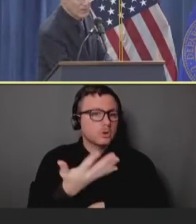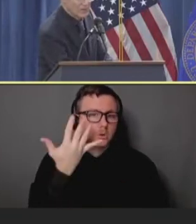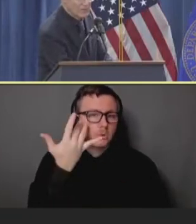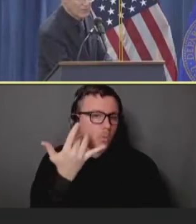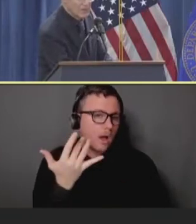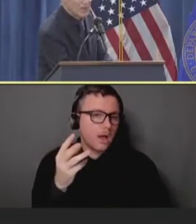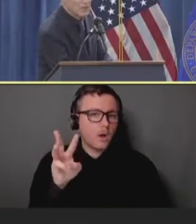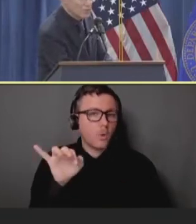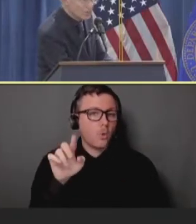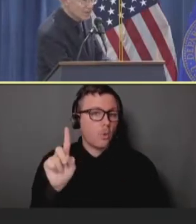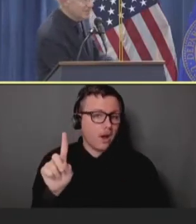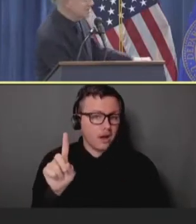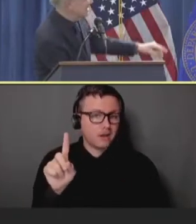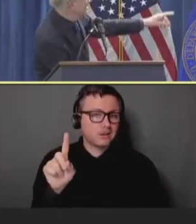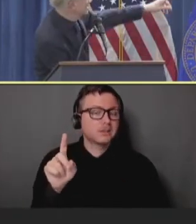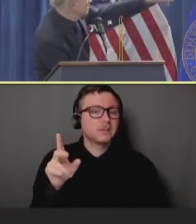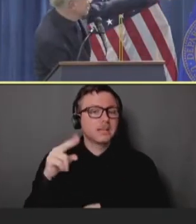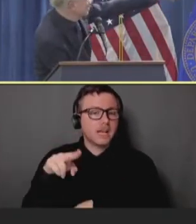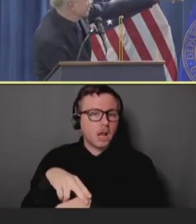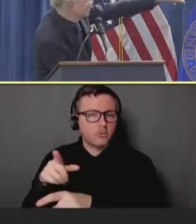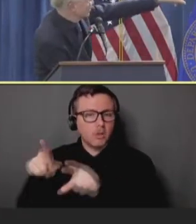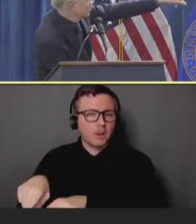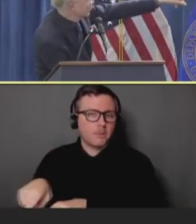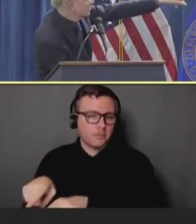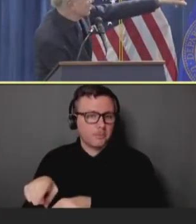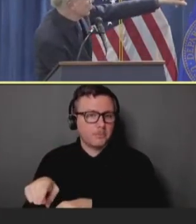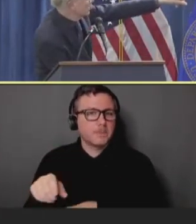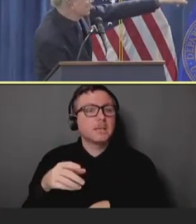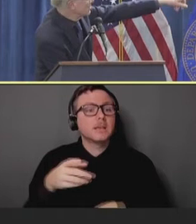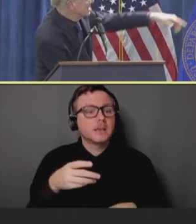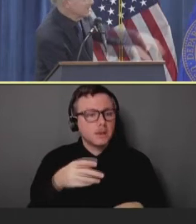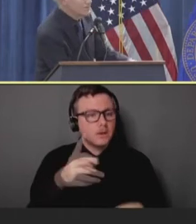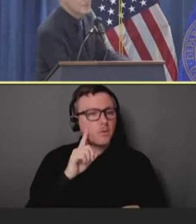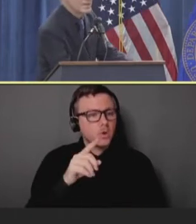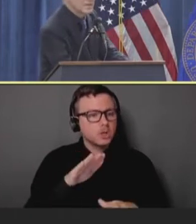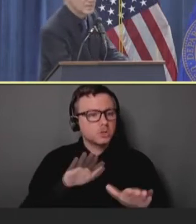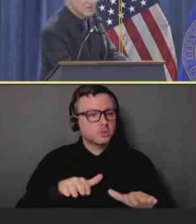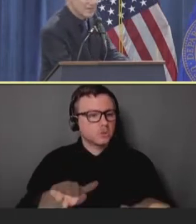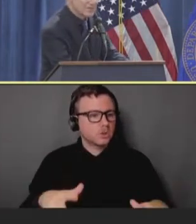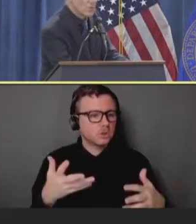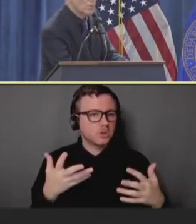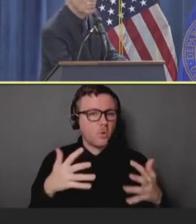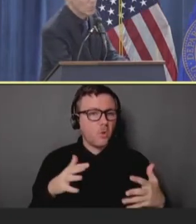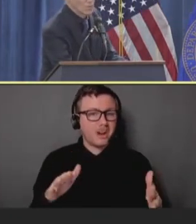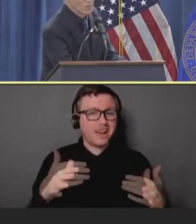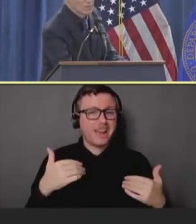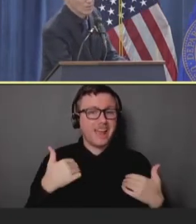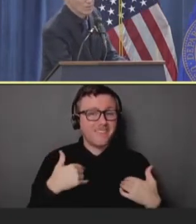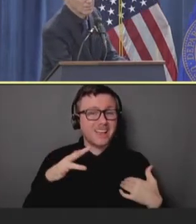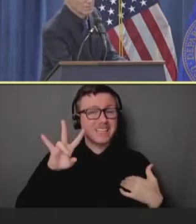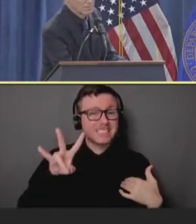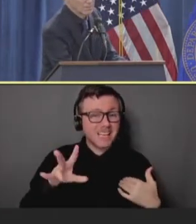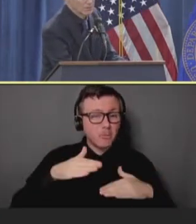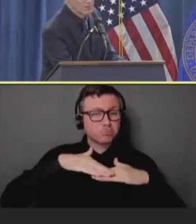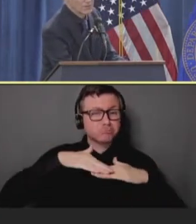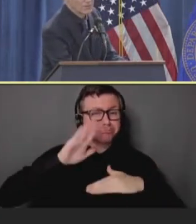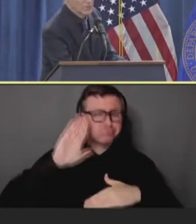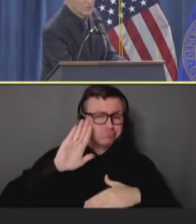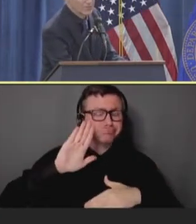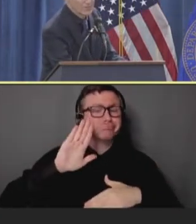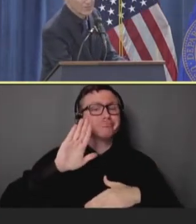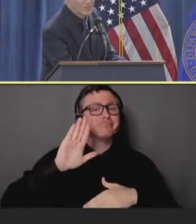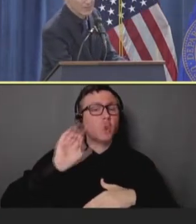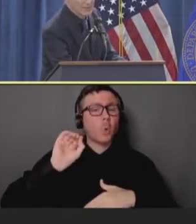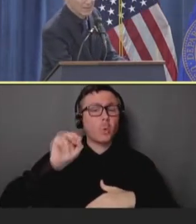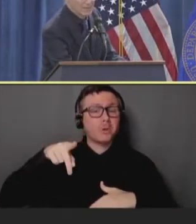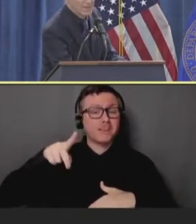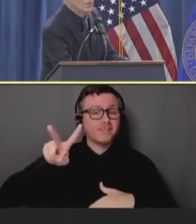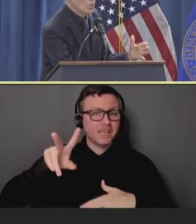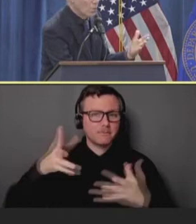Took place in children who had received seven or more doses of OPV.